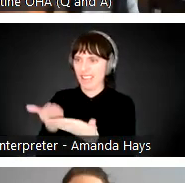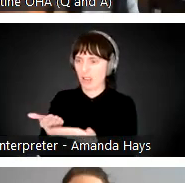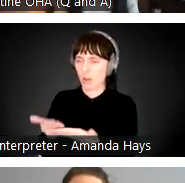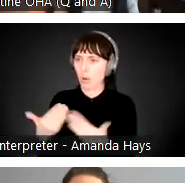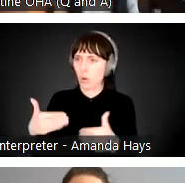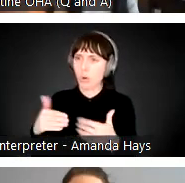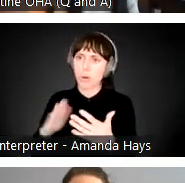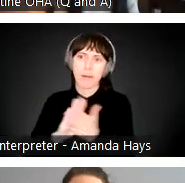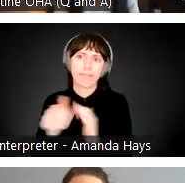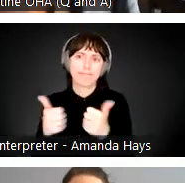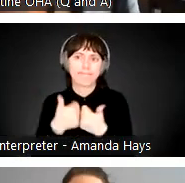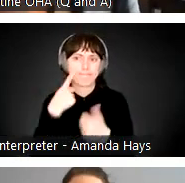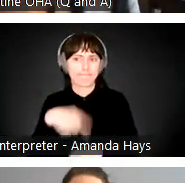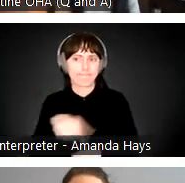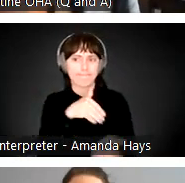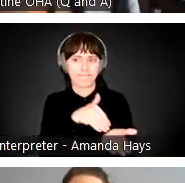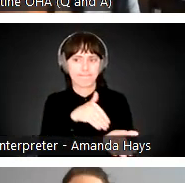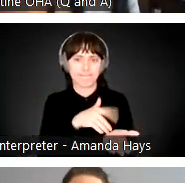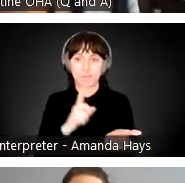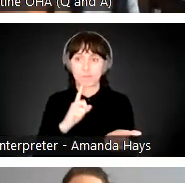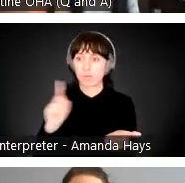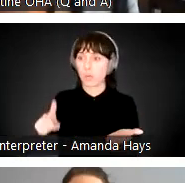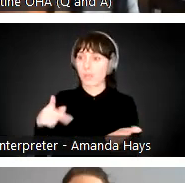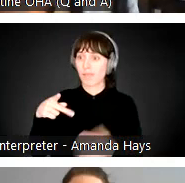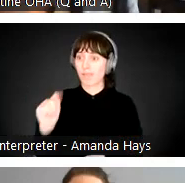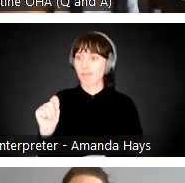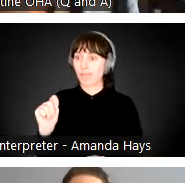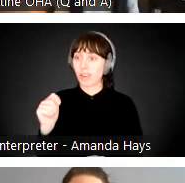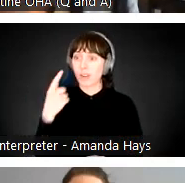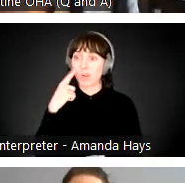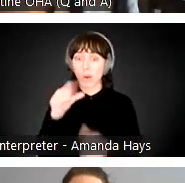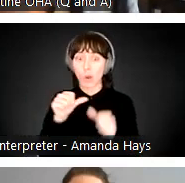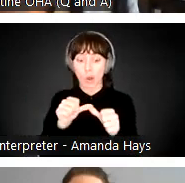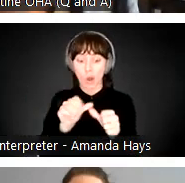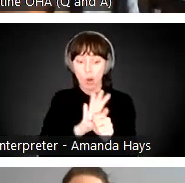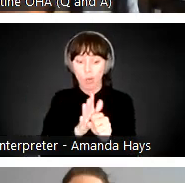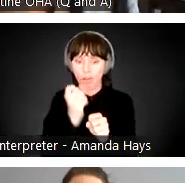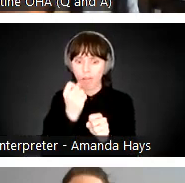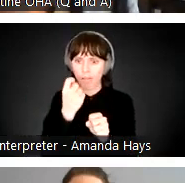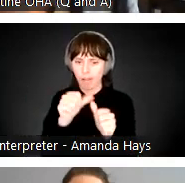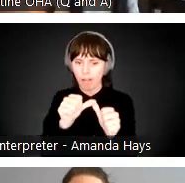the clinicians, right? Because if they order physical therapy for Long COVID, well how long is it supposed to be? What